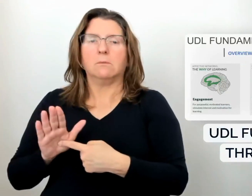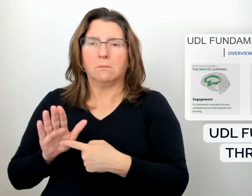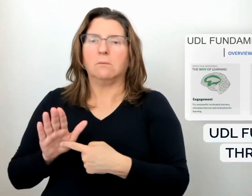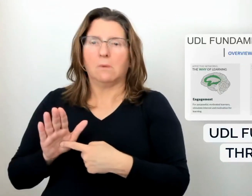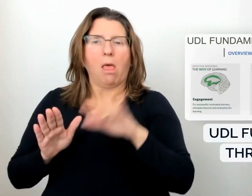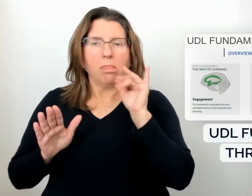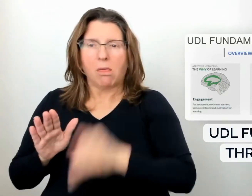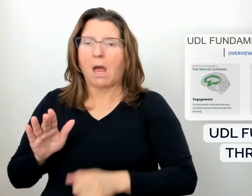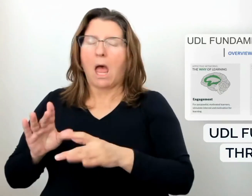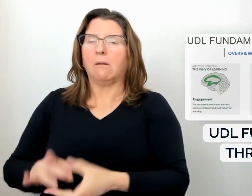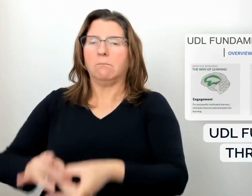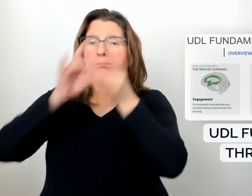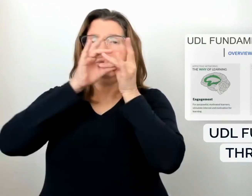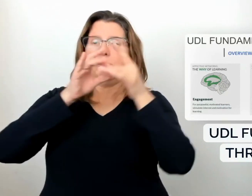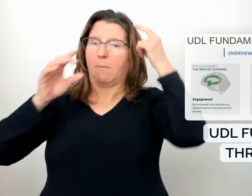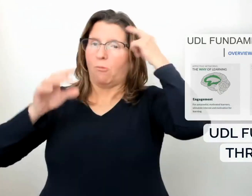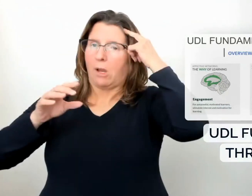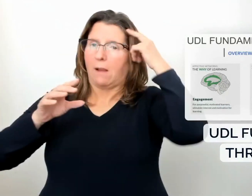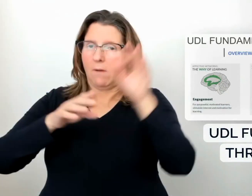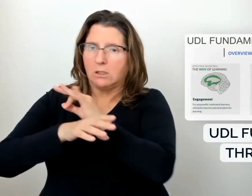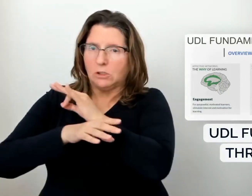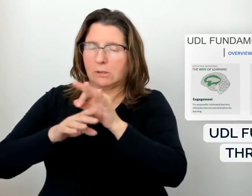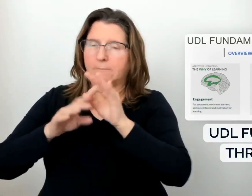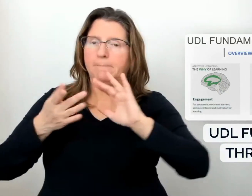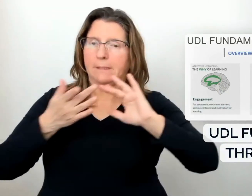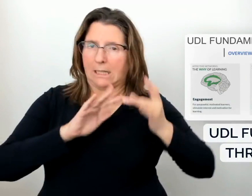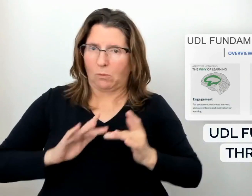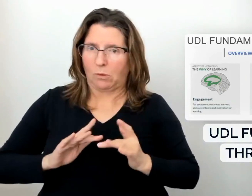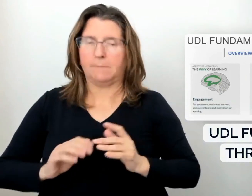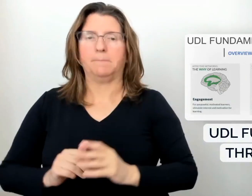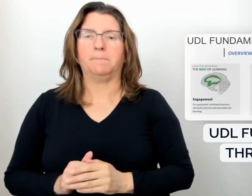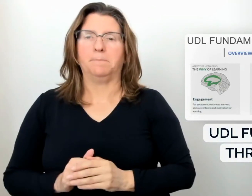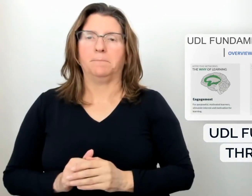How the content is represented.